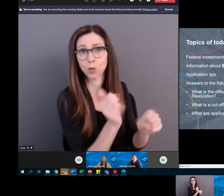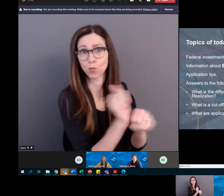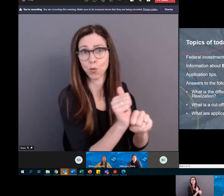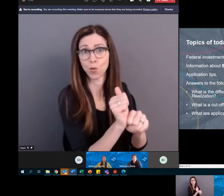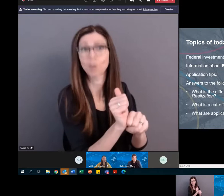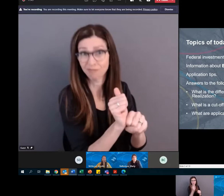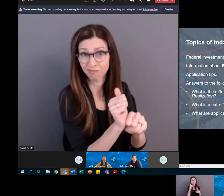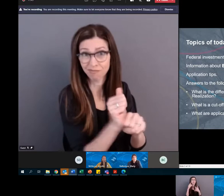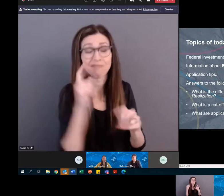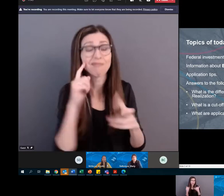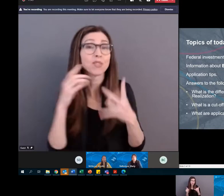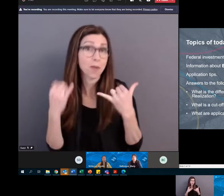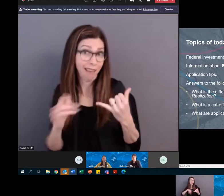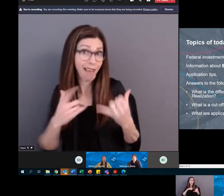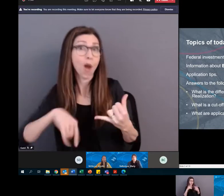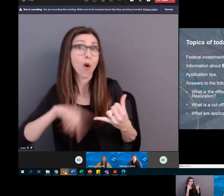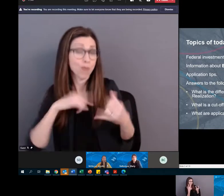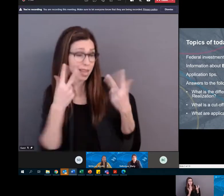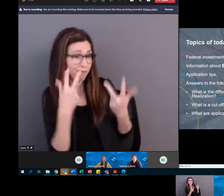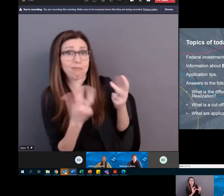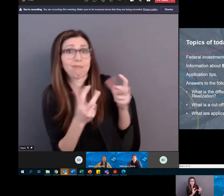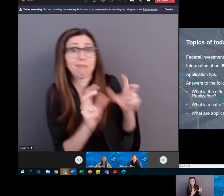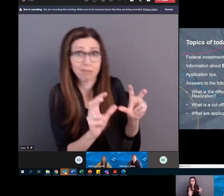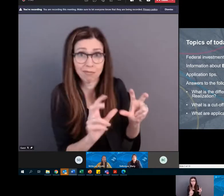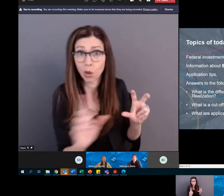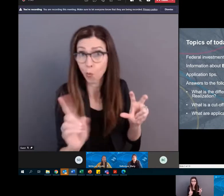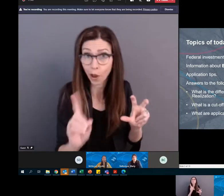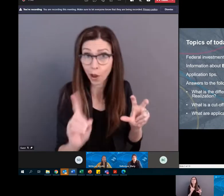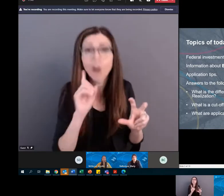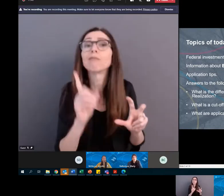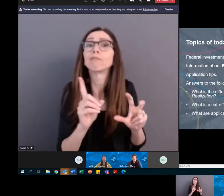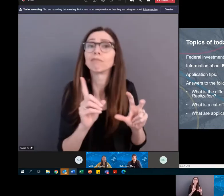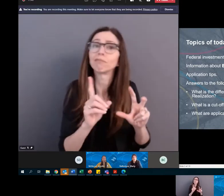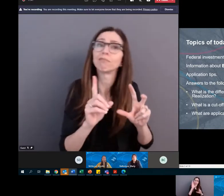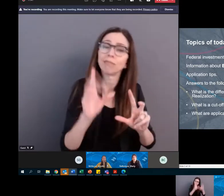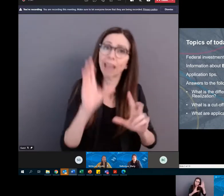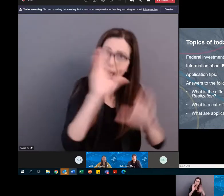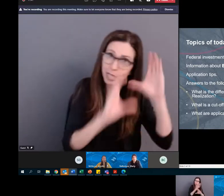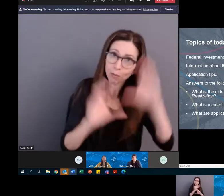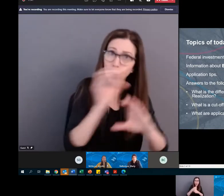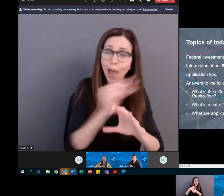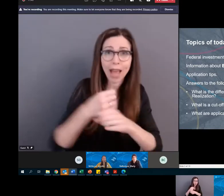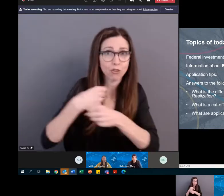additional funding in its Explore and Create program and in a new initiative called Digital